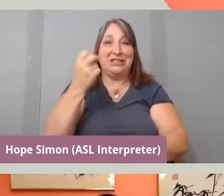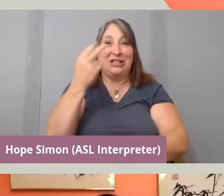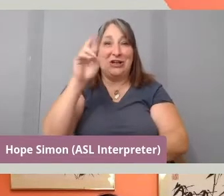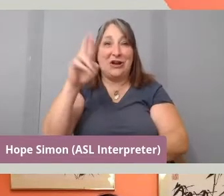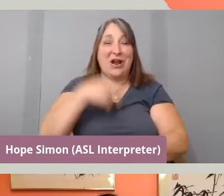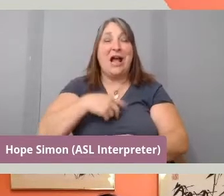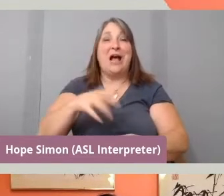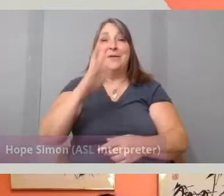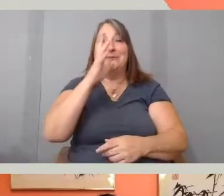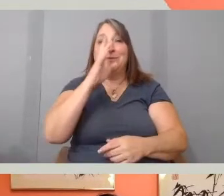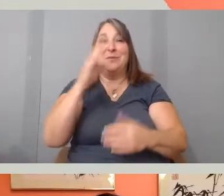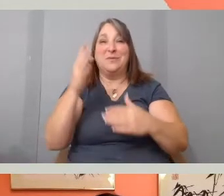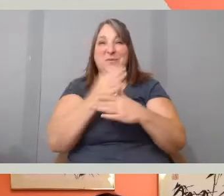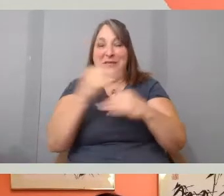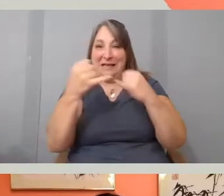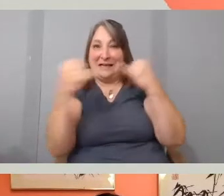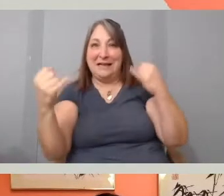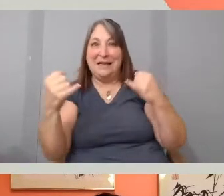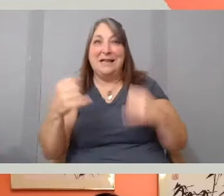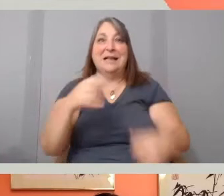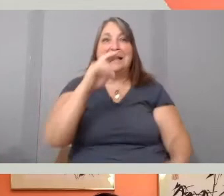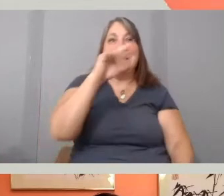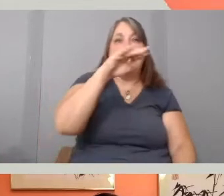the Nipmuck and Pawtucket people in Massachusetts.